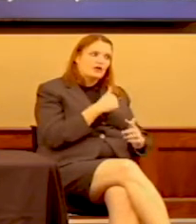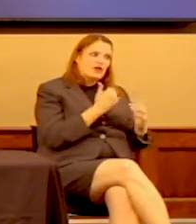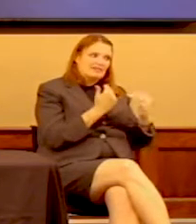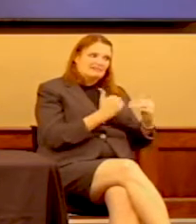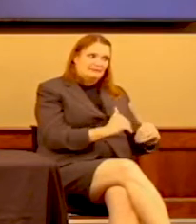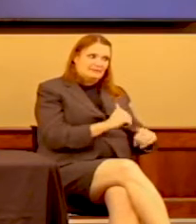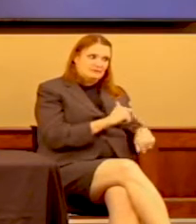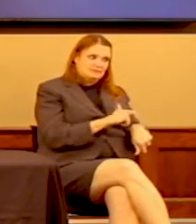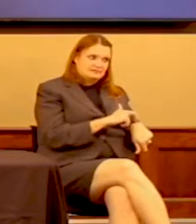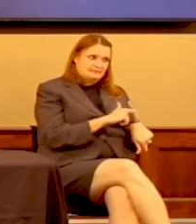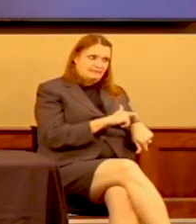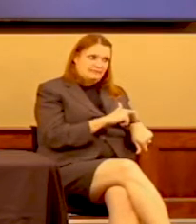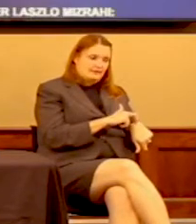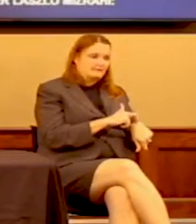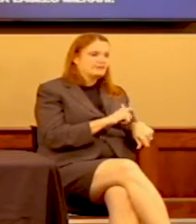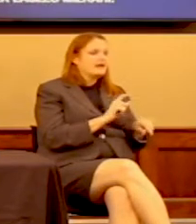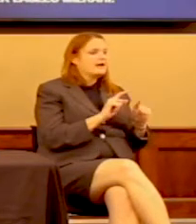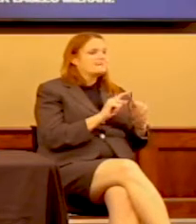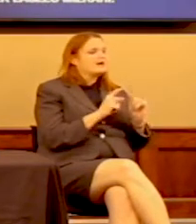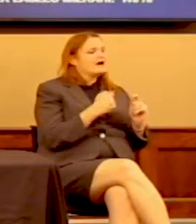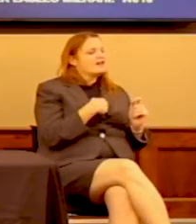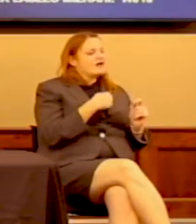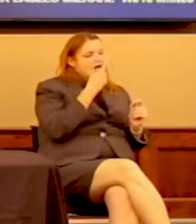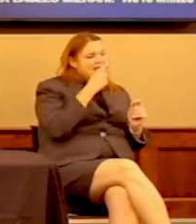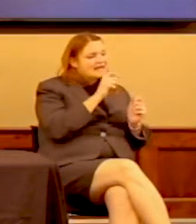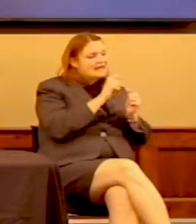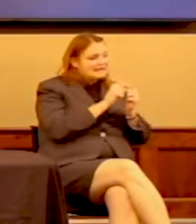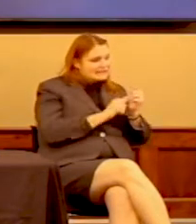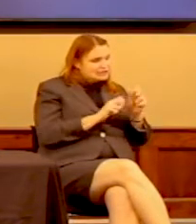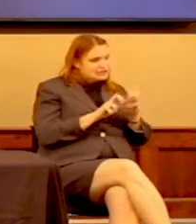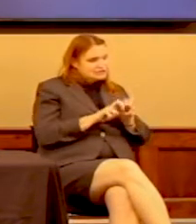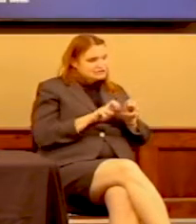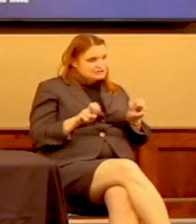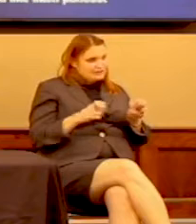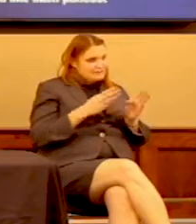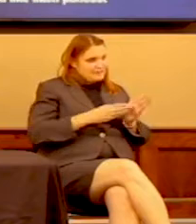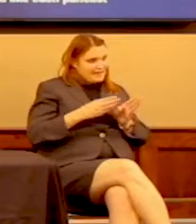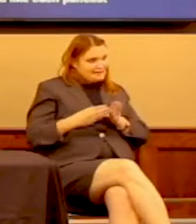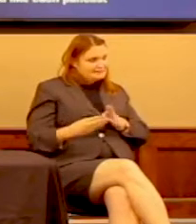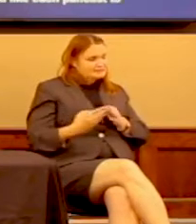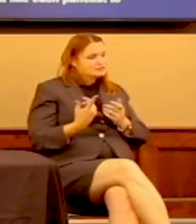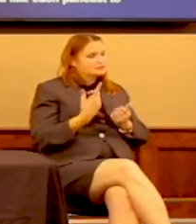but I would like each panelist to just